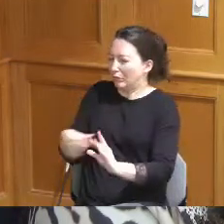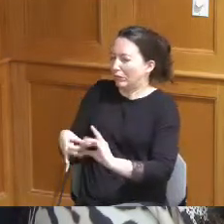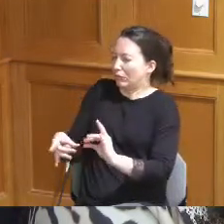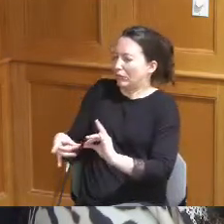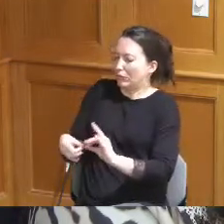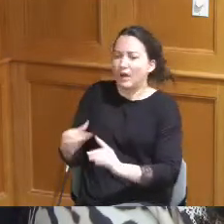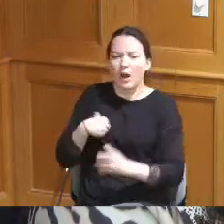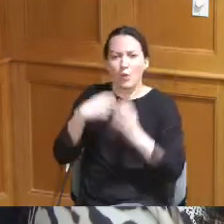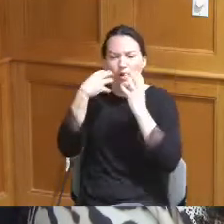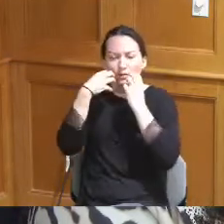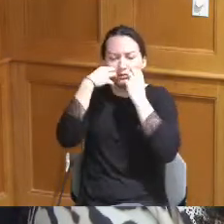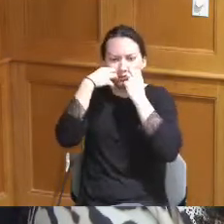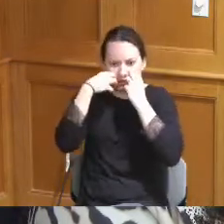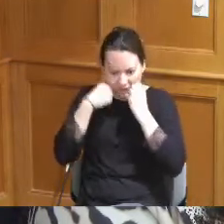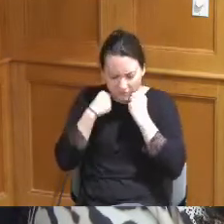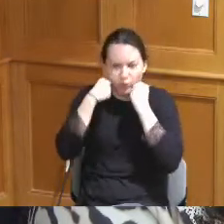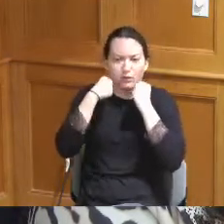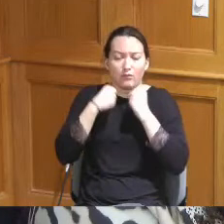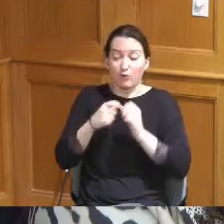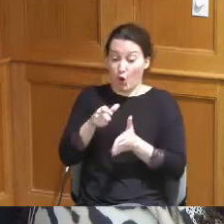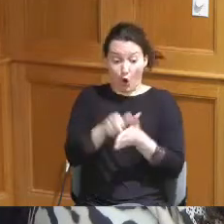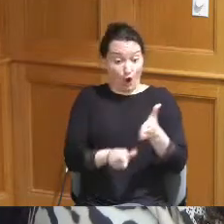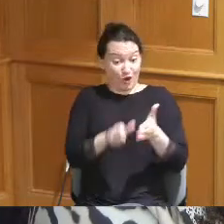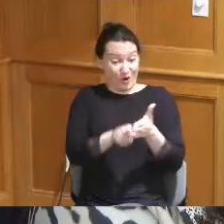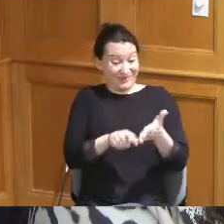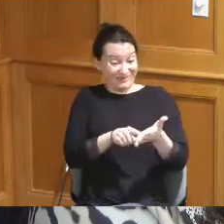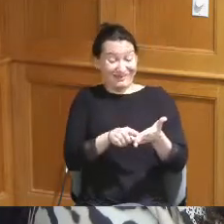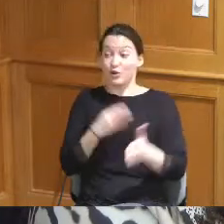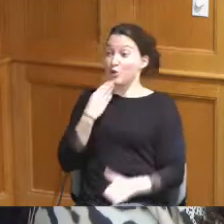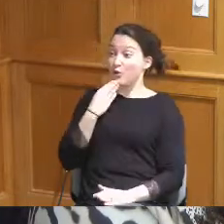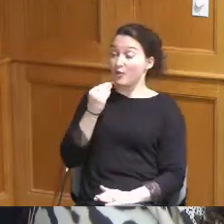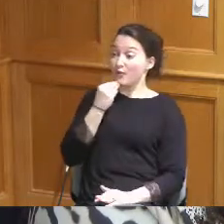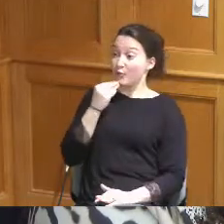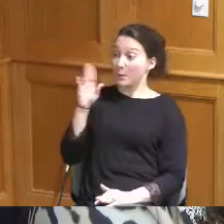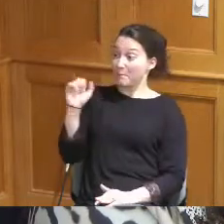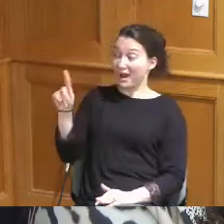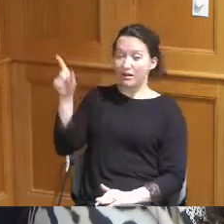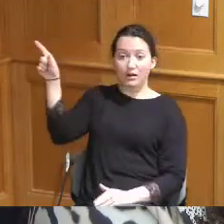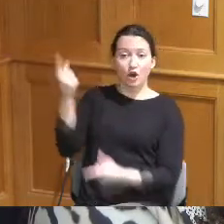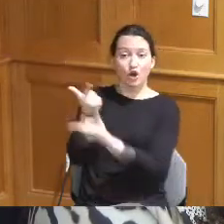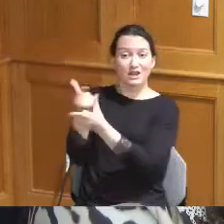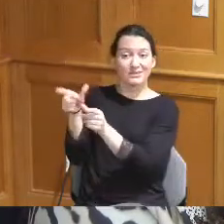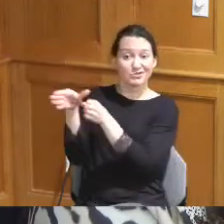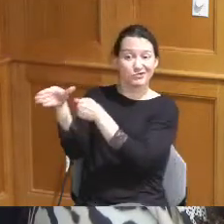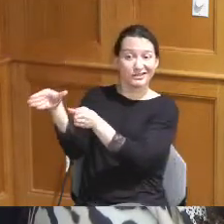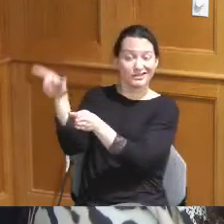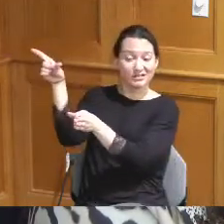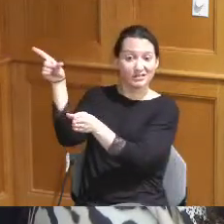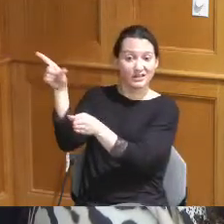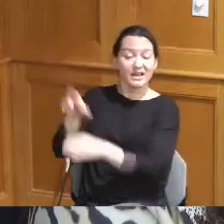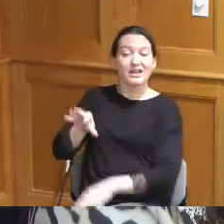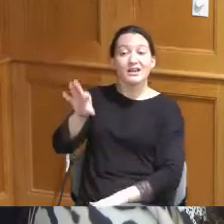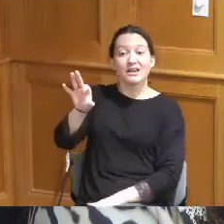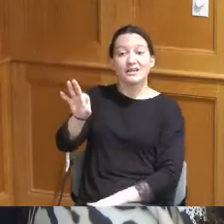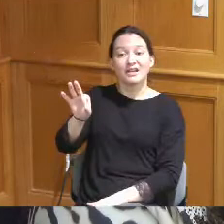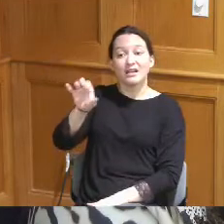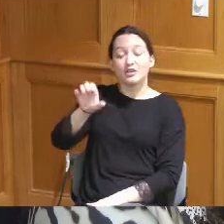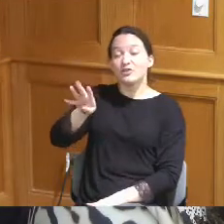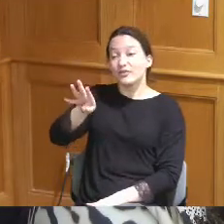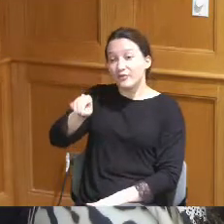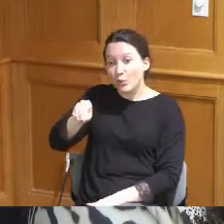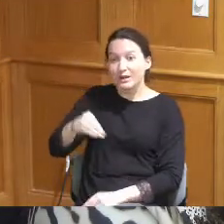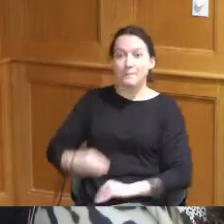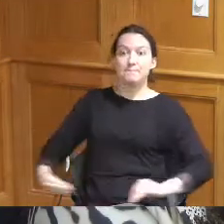to savor the fact that the article said the food bank on Liberty Street has 940 more families per